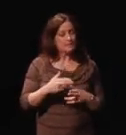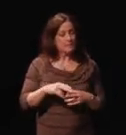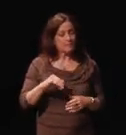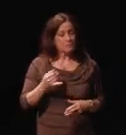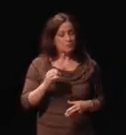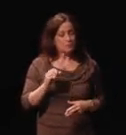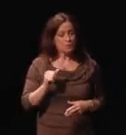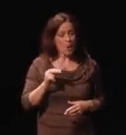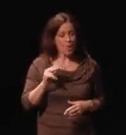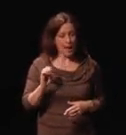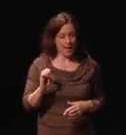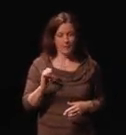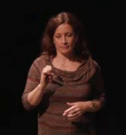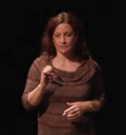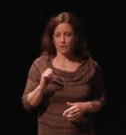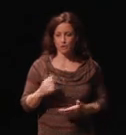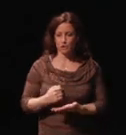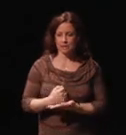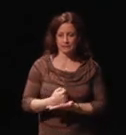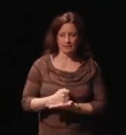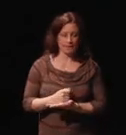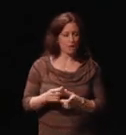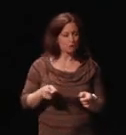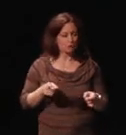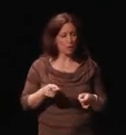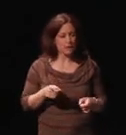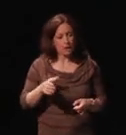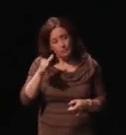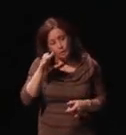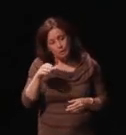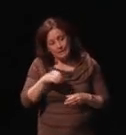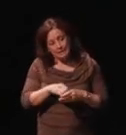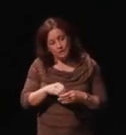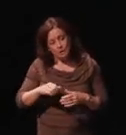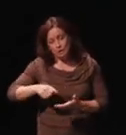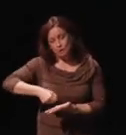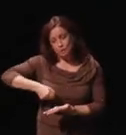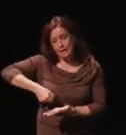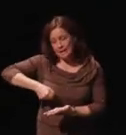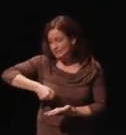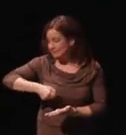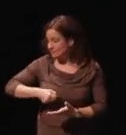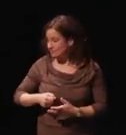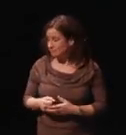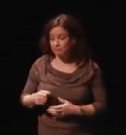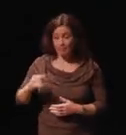controlling this computer in the suitcase. And the idea was that you could take it to school and do